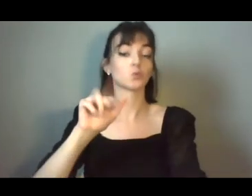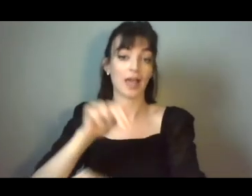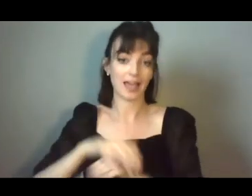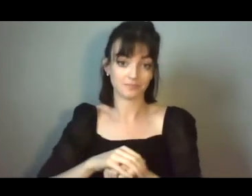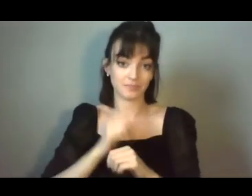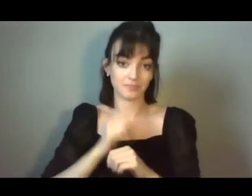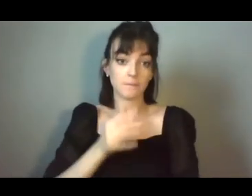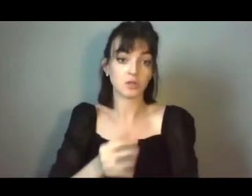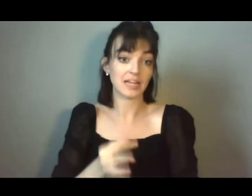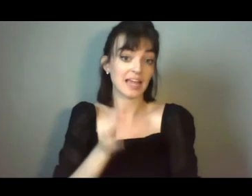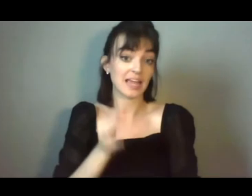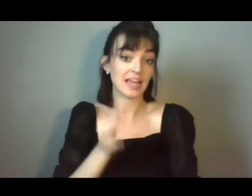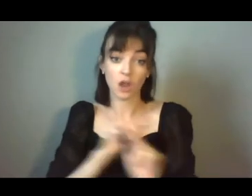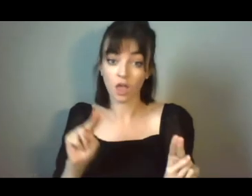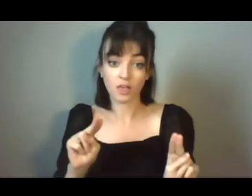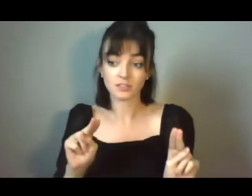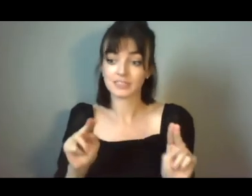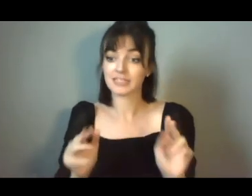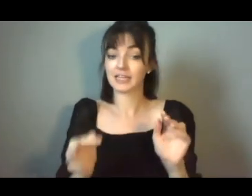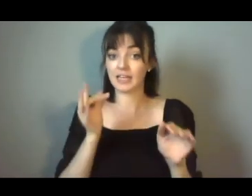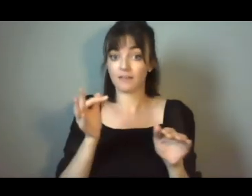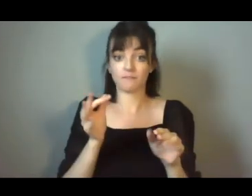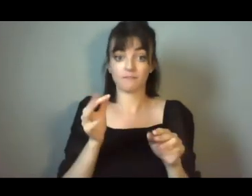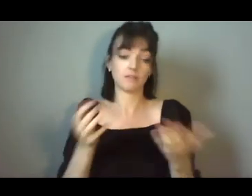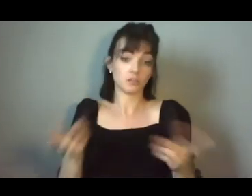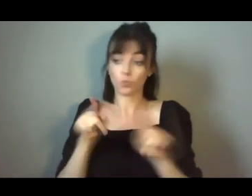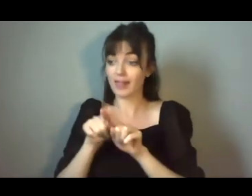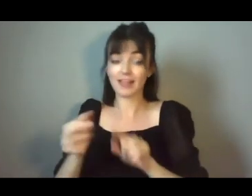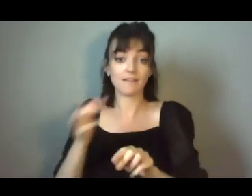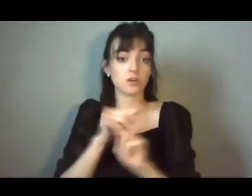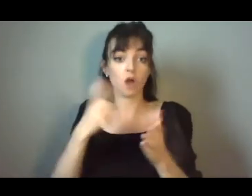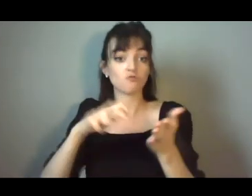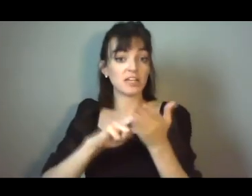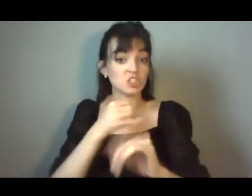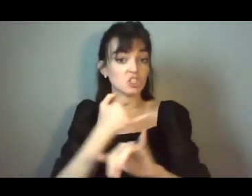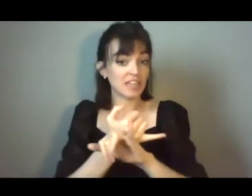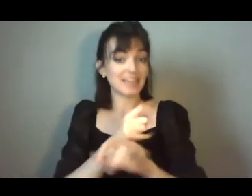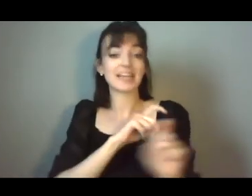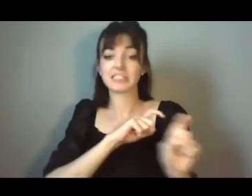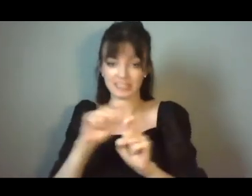anything, even if it's not registered yet, it will still come into effect under the new legislation.